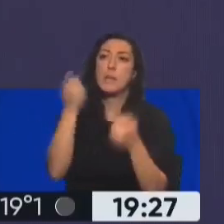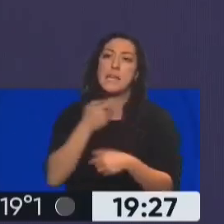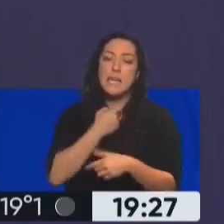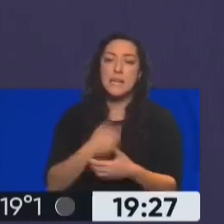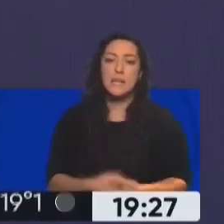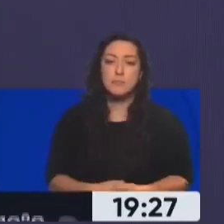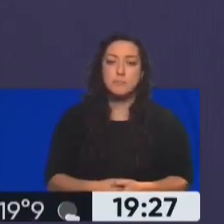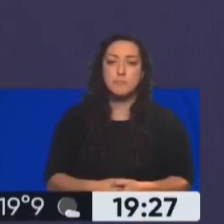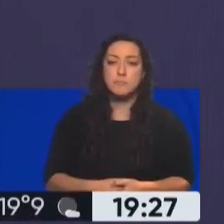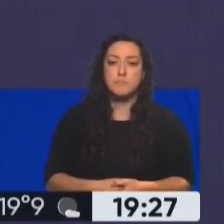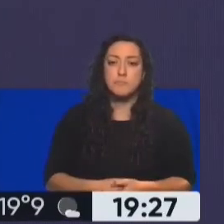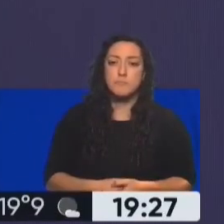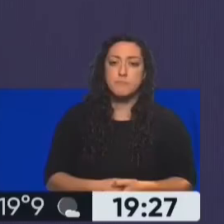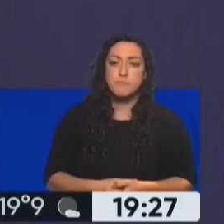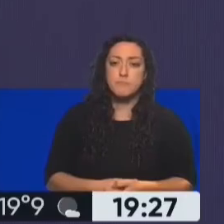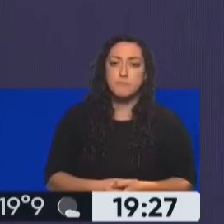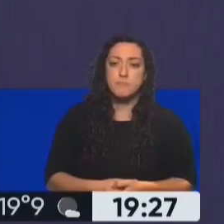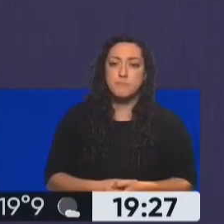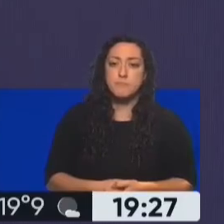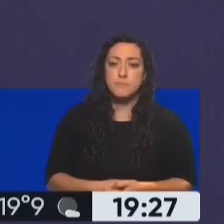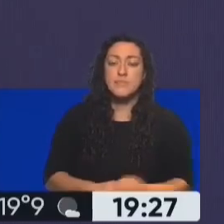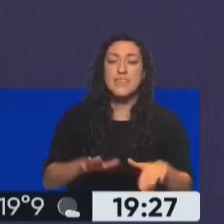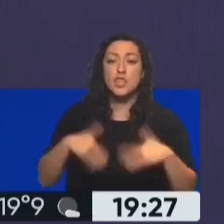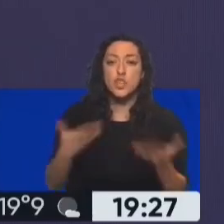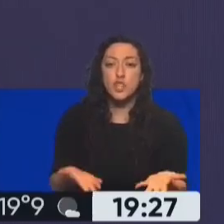But the problem is how many kilos of bread.